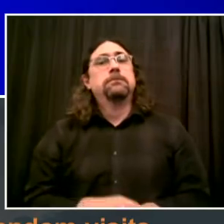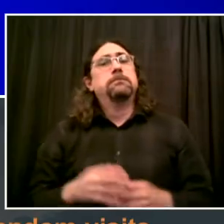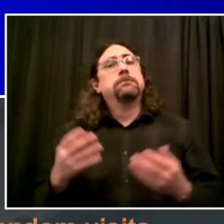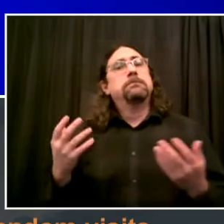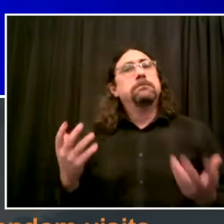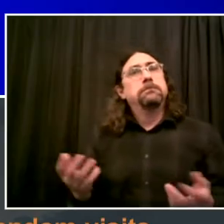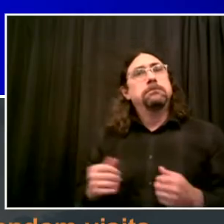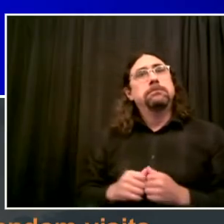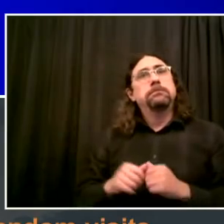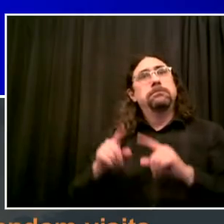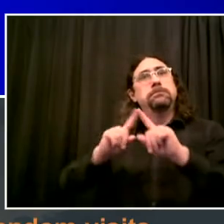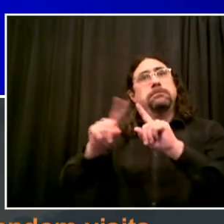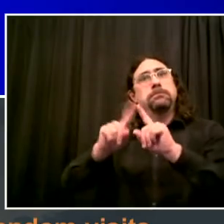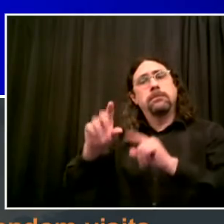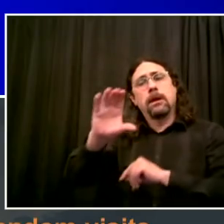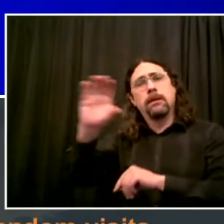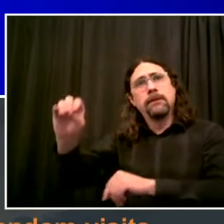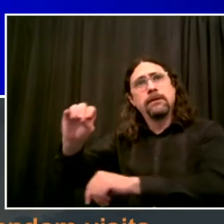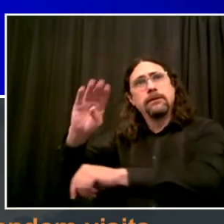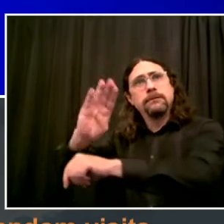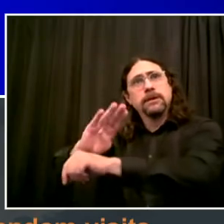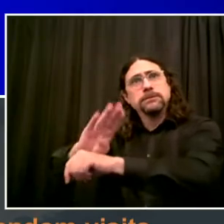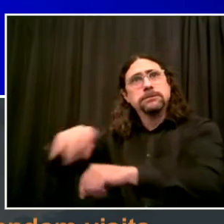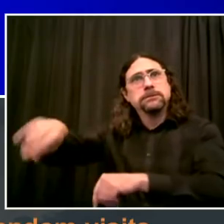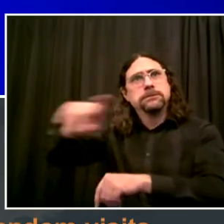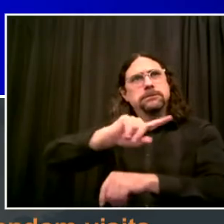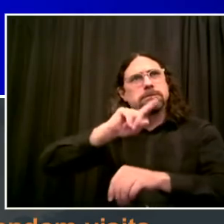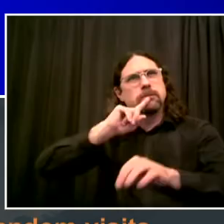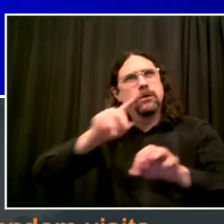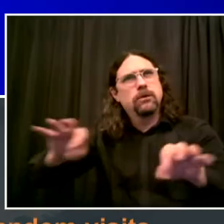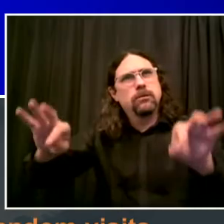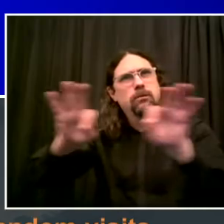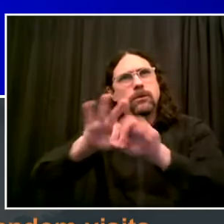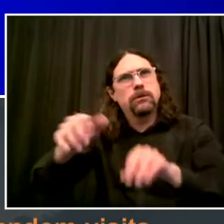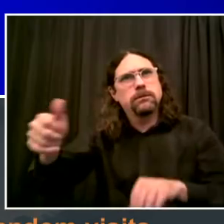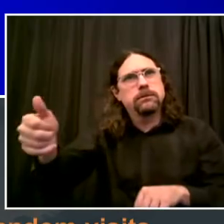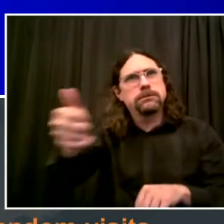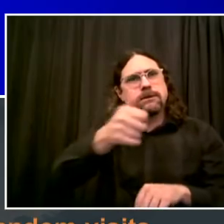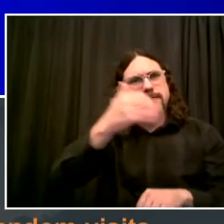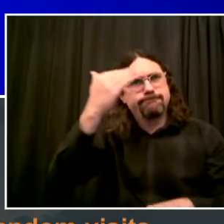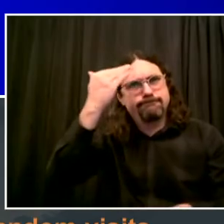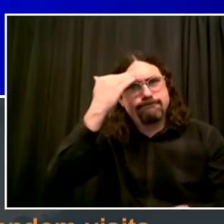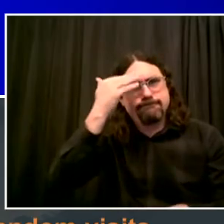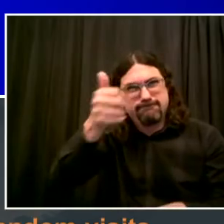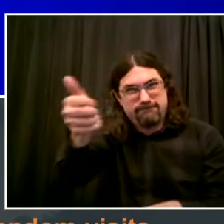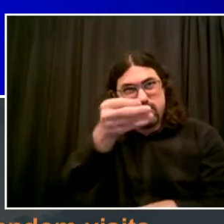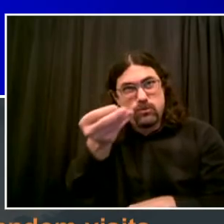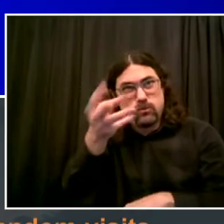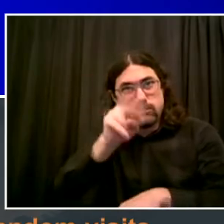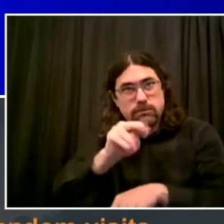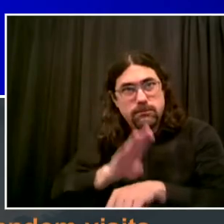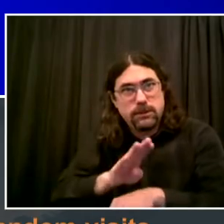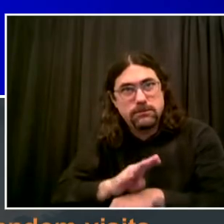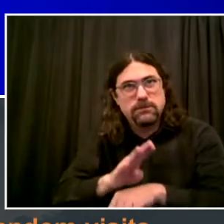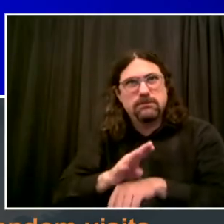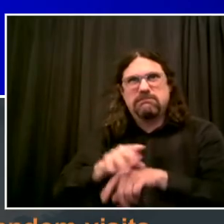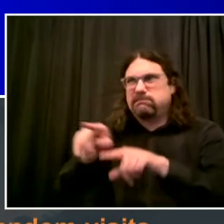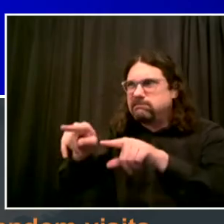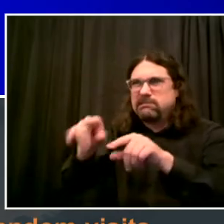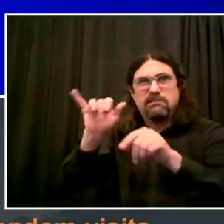A.ND TO TALK ABOUT HEALTH AND SAFETY OF EERVYO. NE SO EVERY PERSON THAT DOES NOT